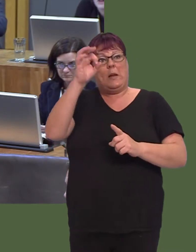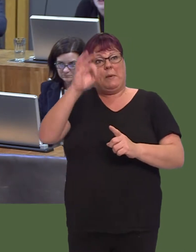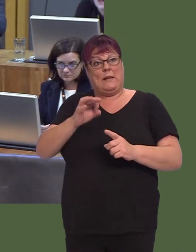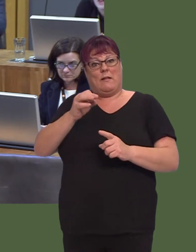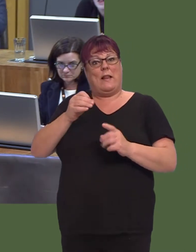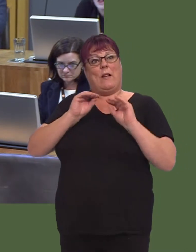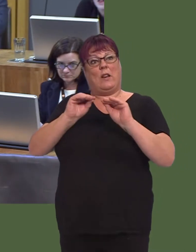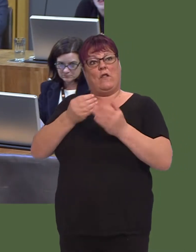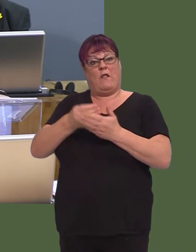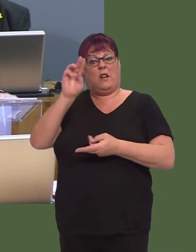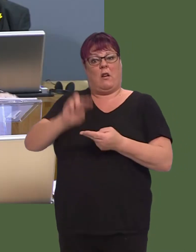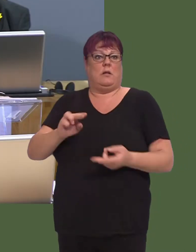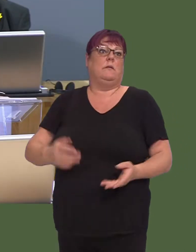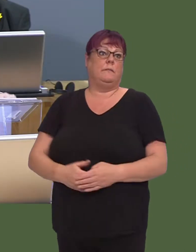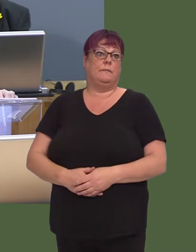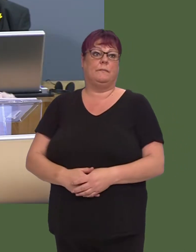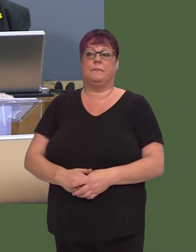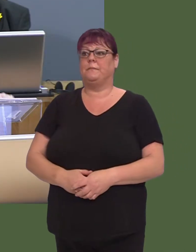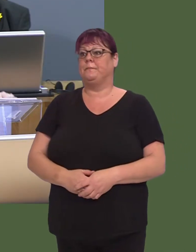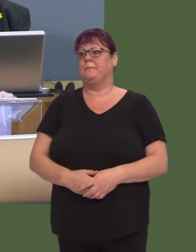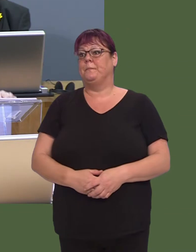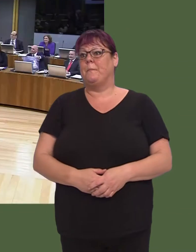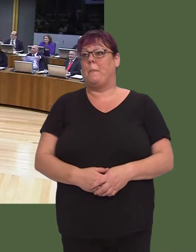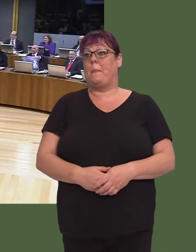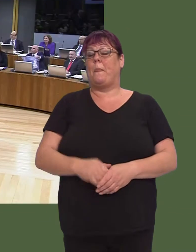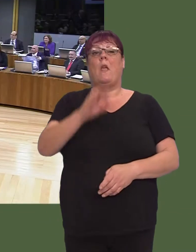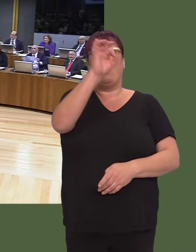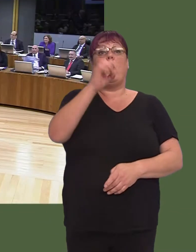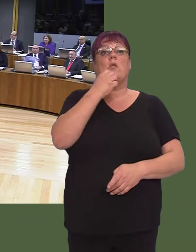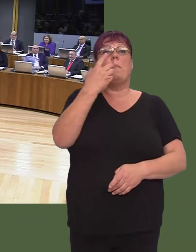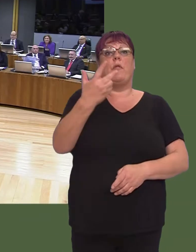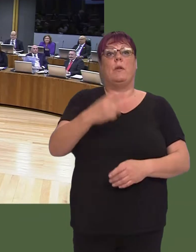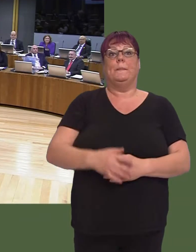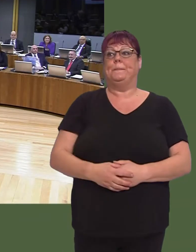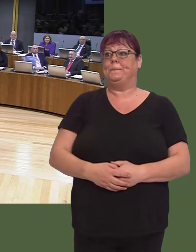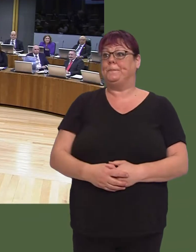cut in education funding that they keep on forgetting about.